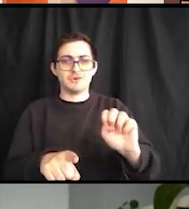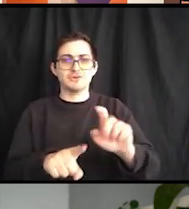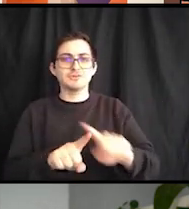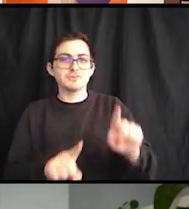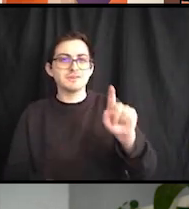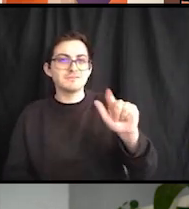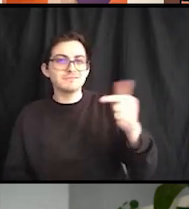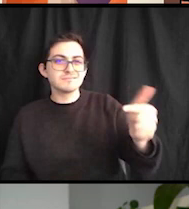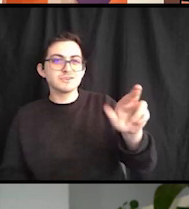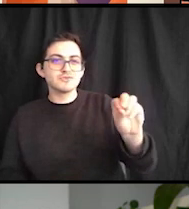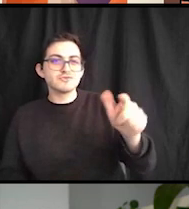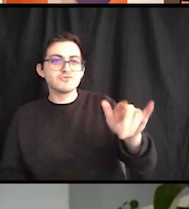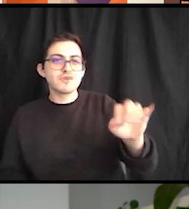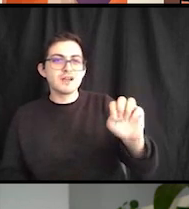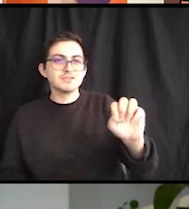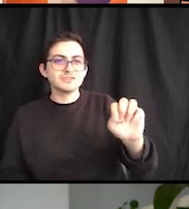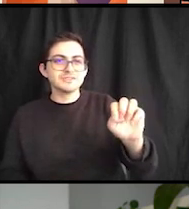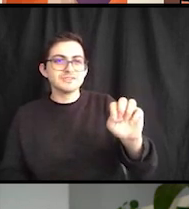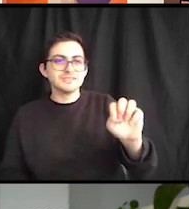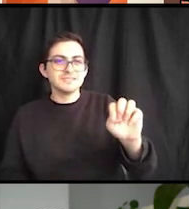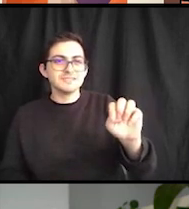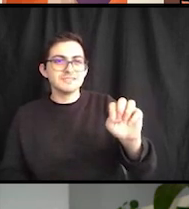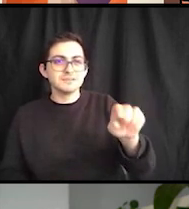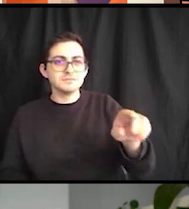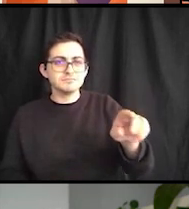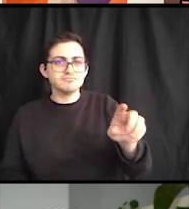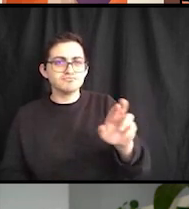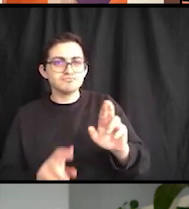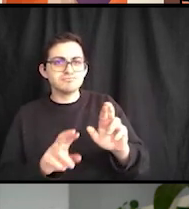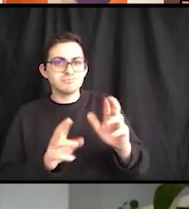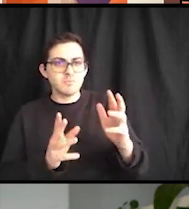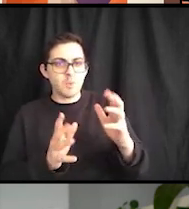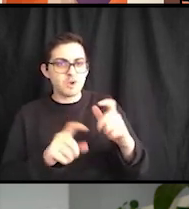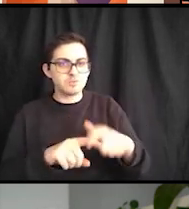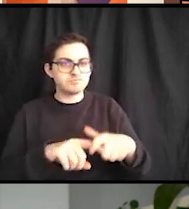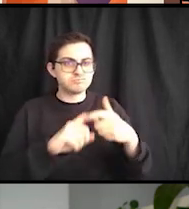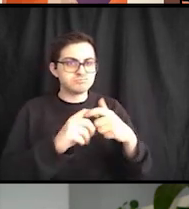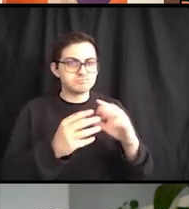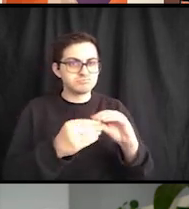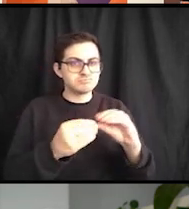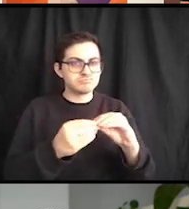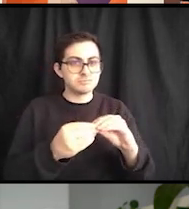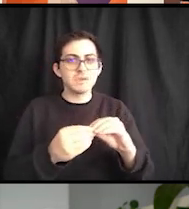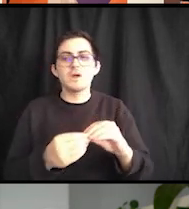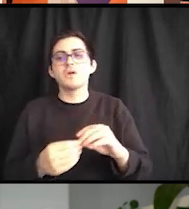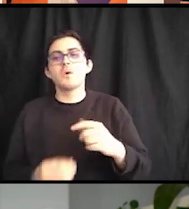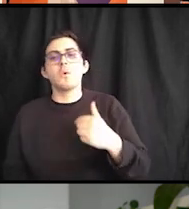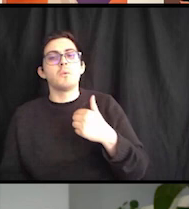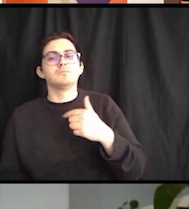Yeah you could just say like, I think we're ready to merge. And then I could take that as my cue.